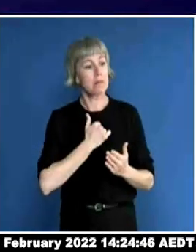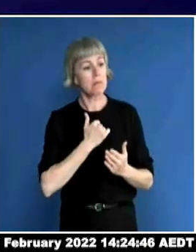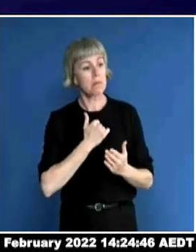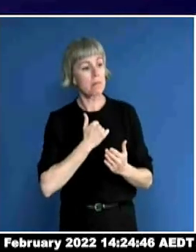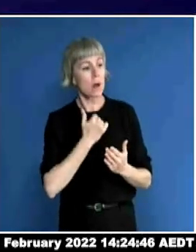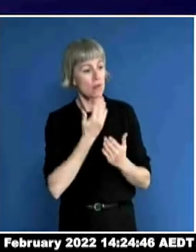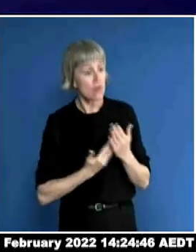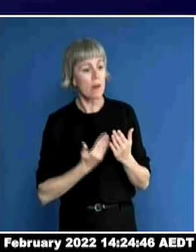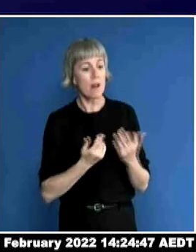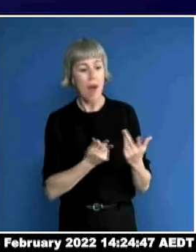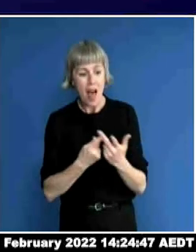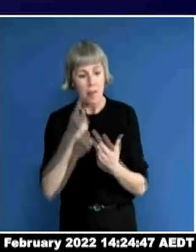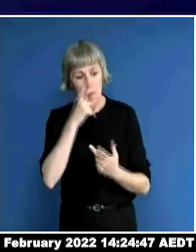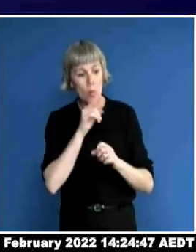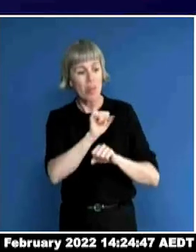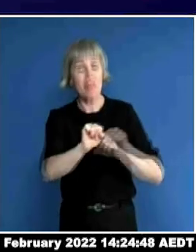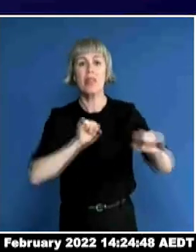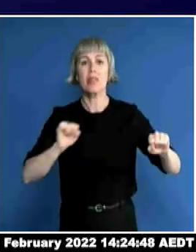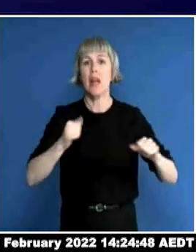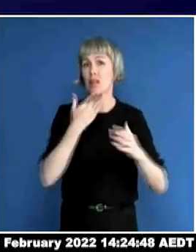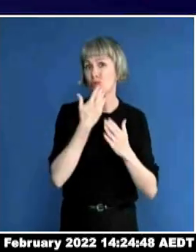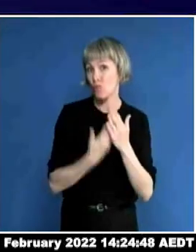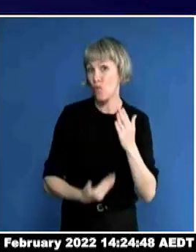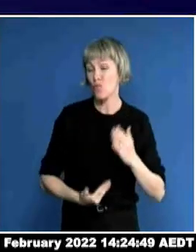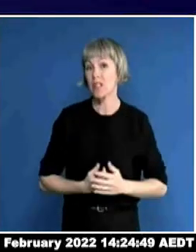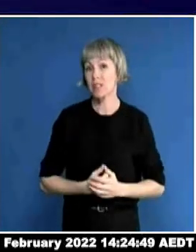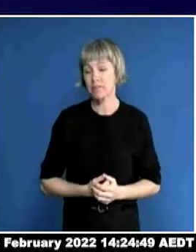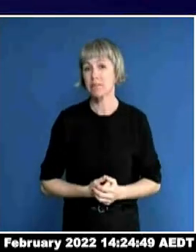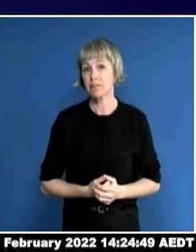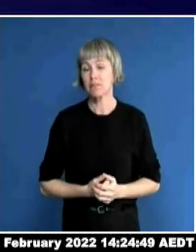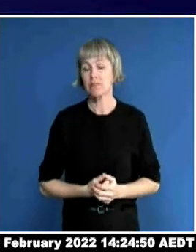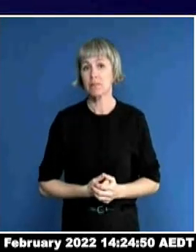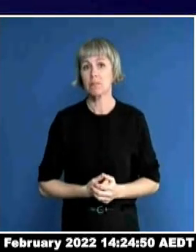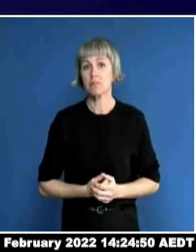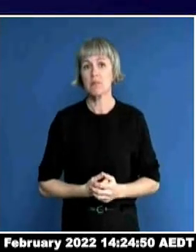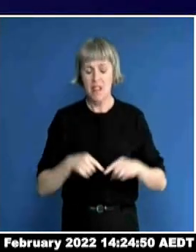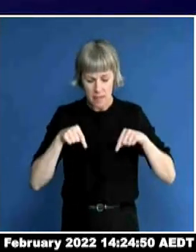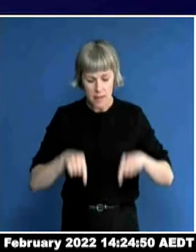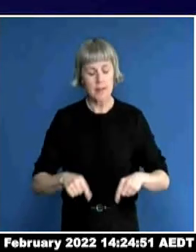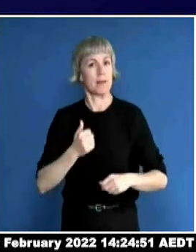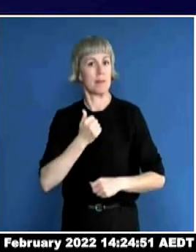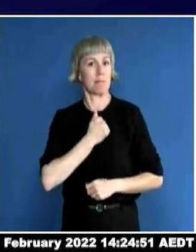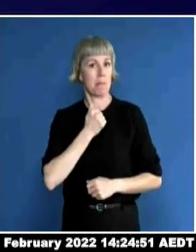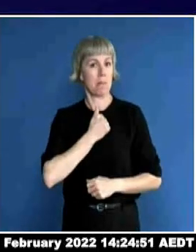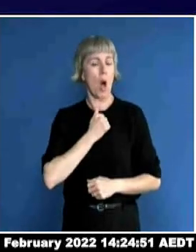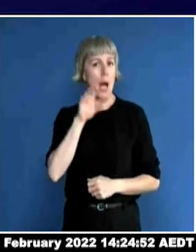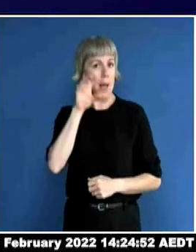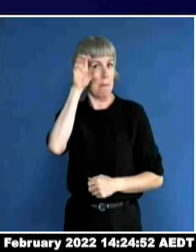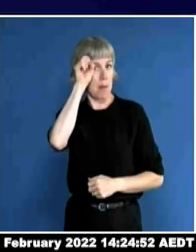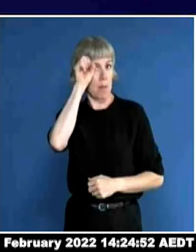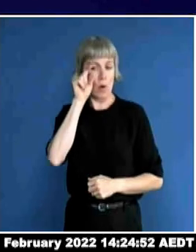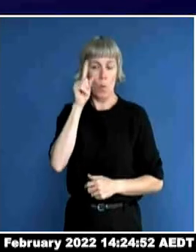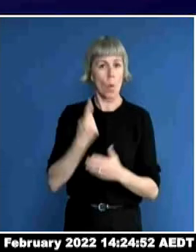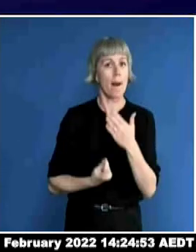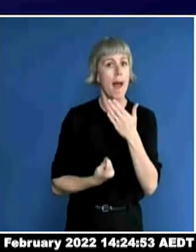BusyBeans. And this is my memory of it, and, yes, this is how - this is how I feel and